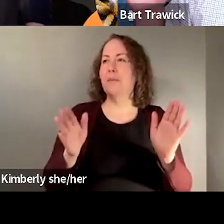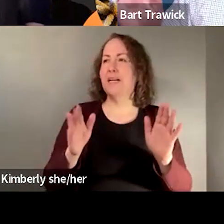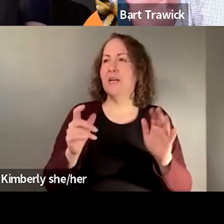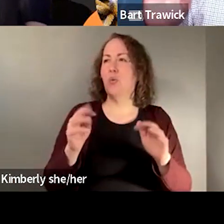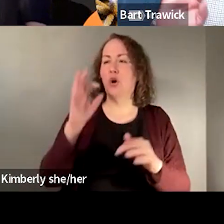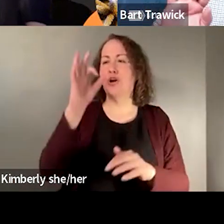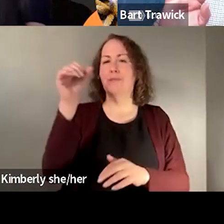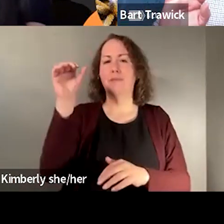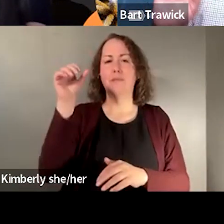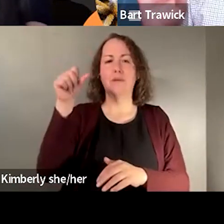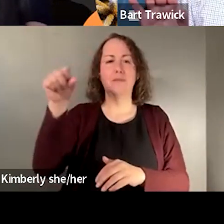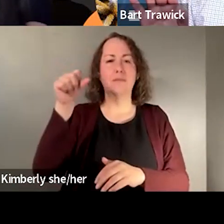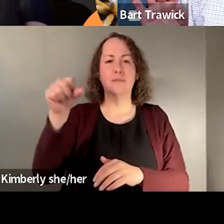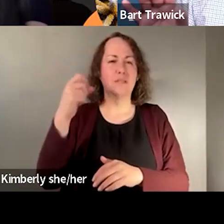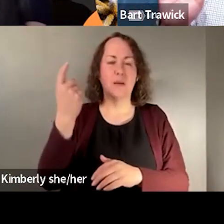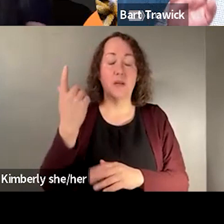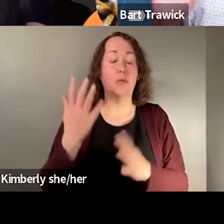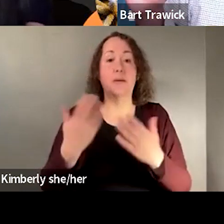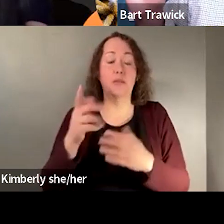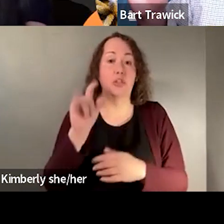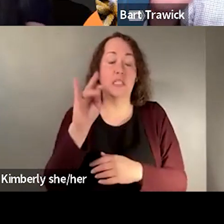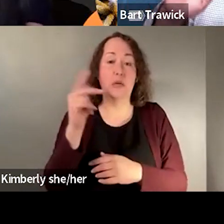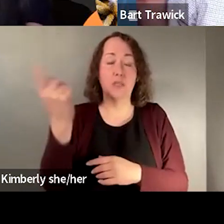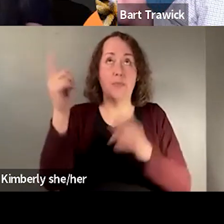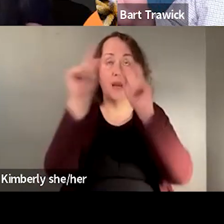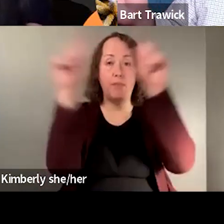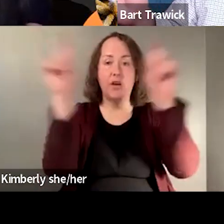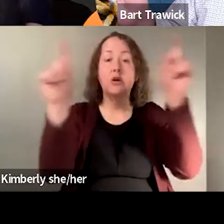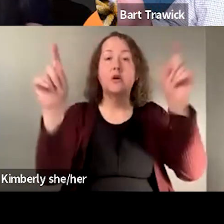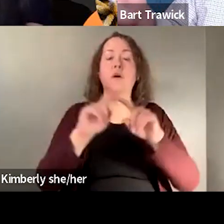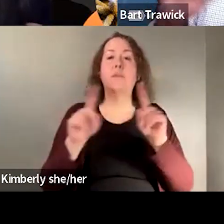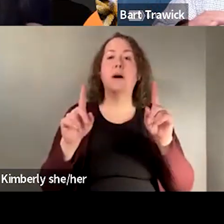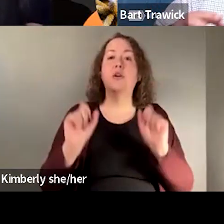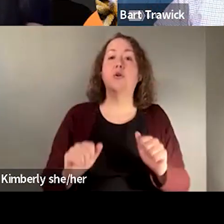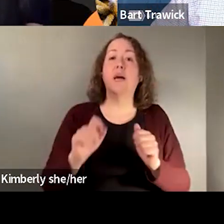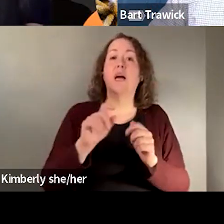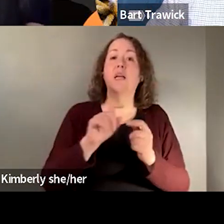Anyway -- maybe it was just a link, but you could switch it to public and you could make it private.